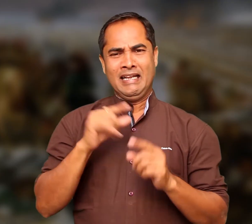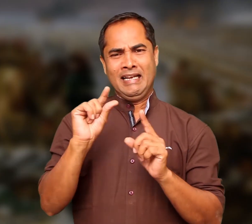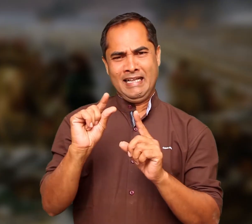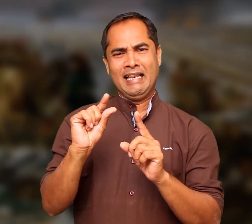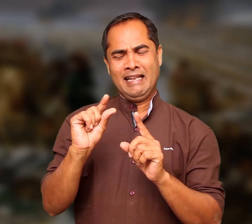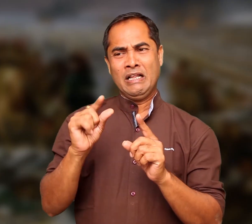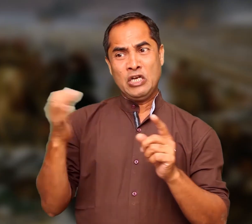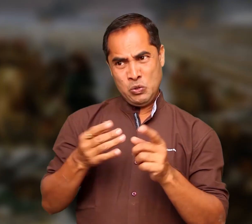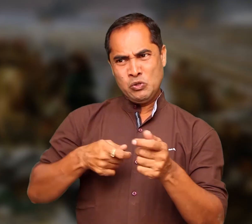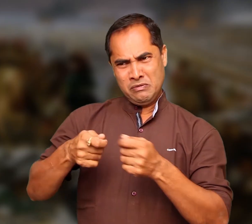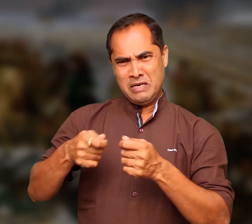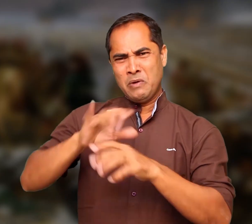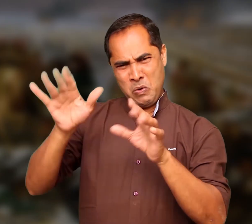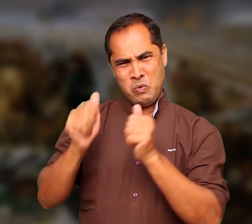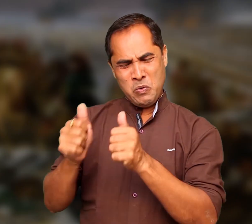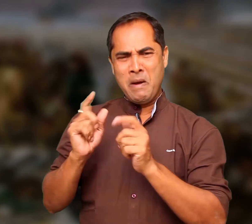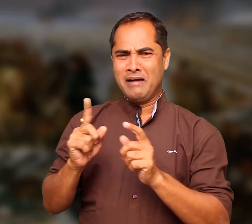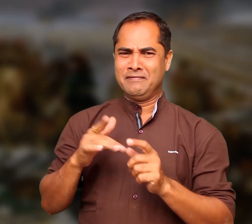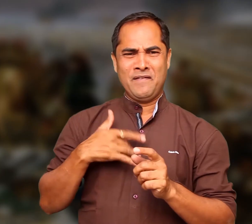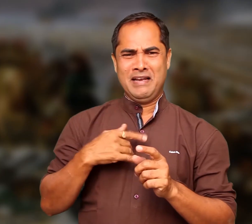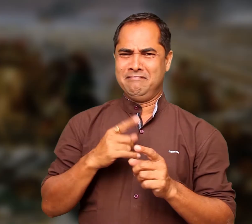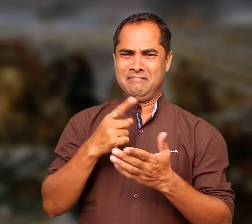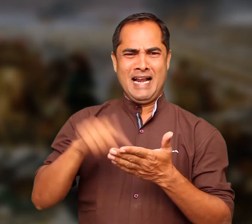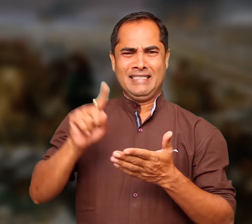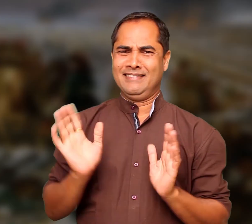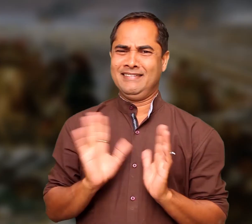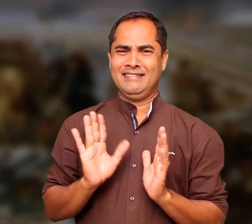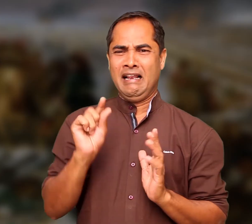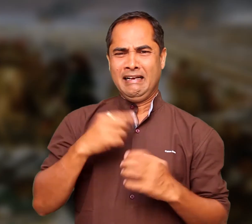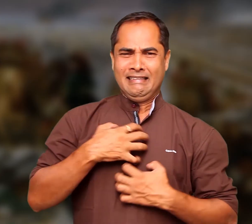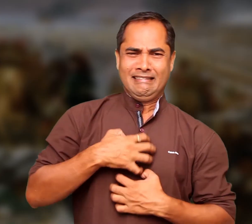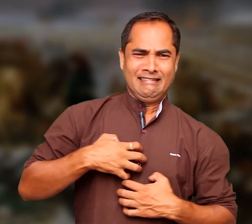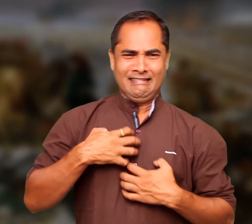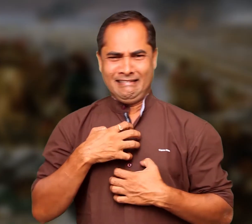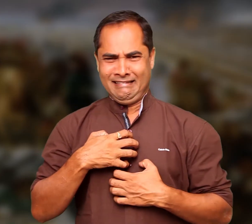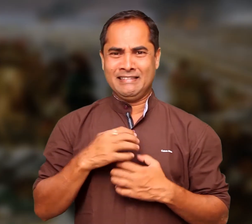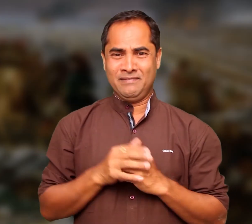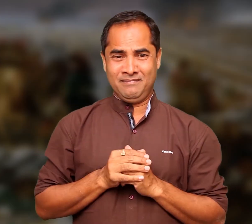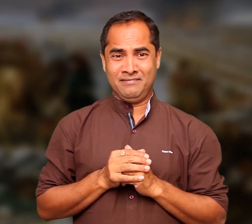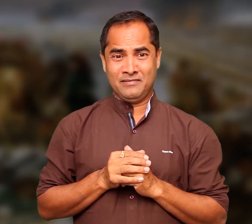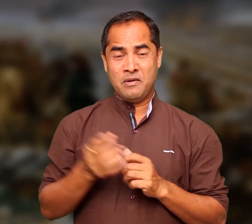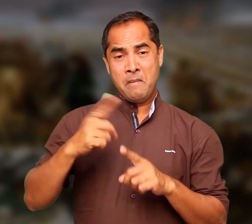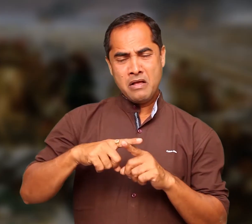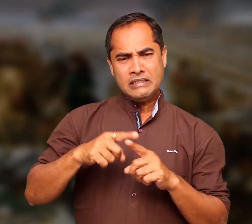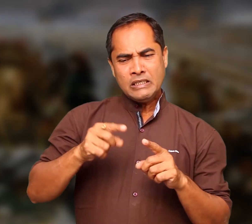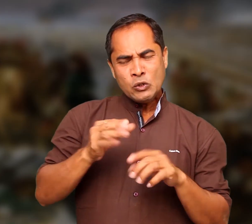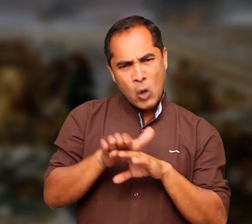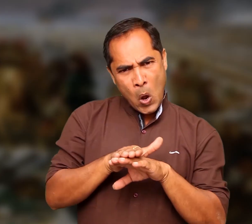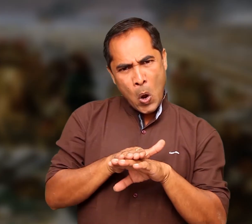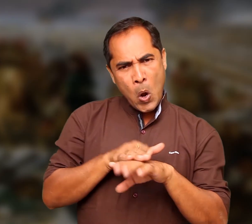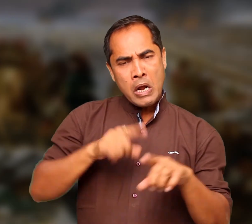reaction towards Napoleon's system and slowly, people started turning hostile,